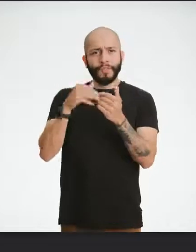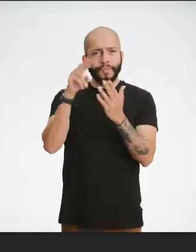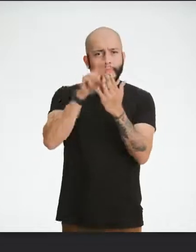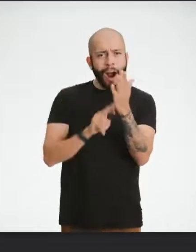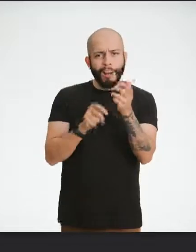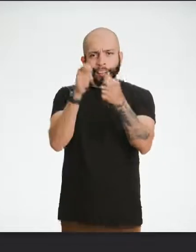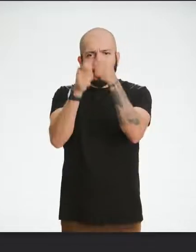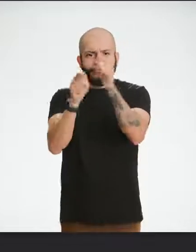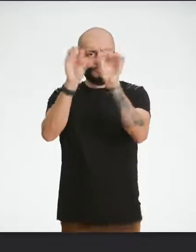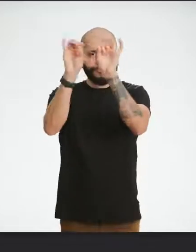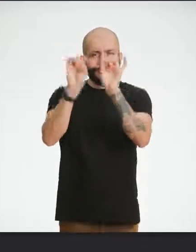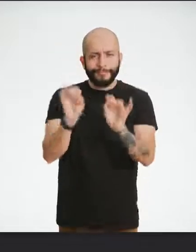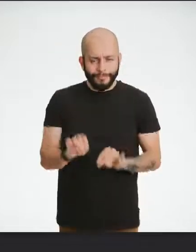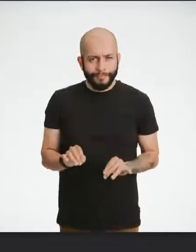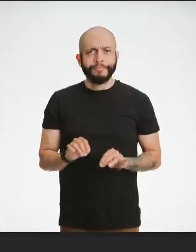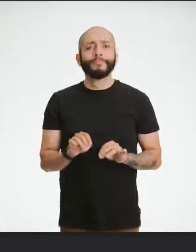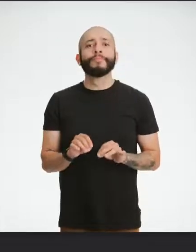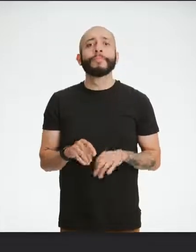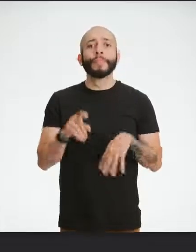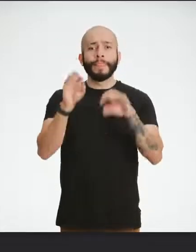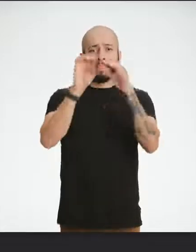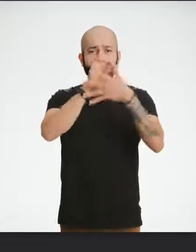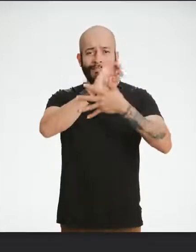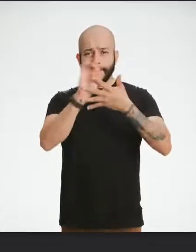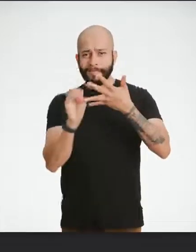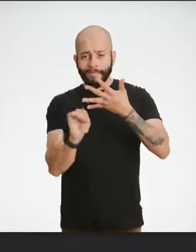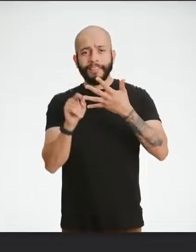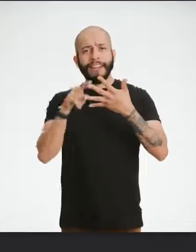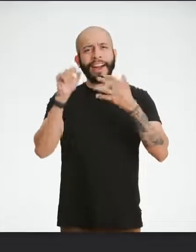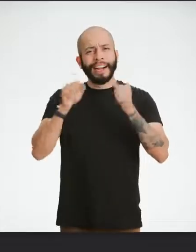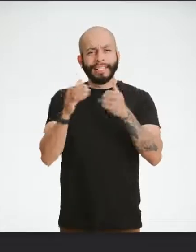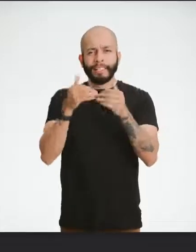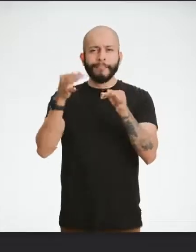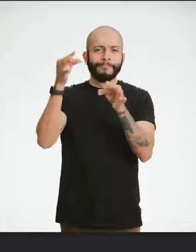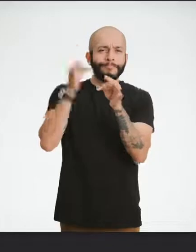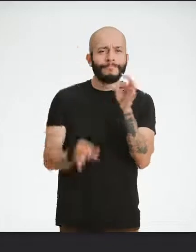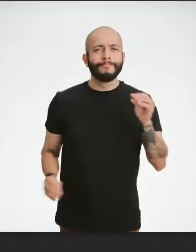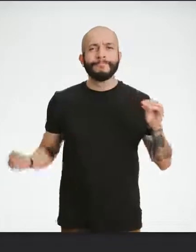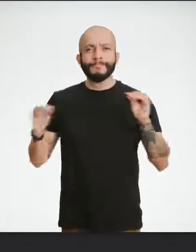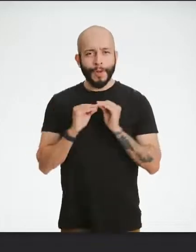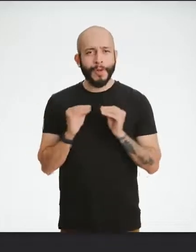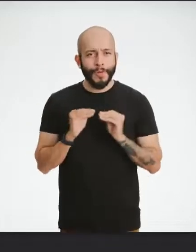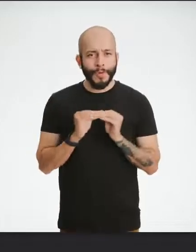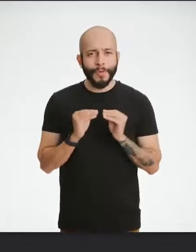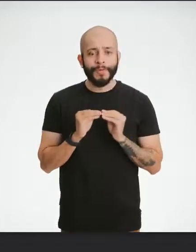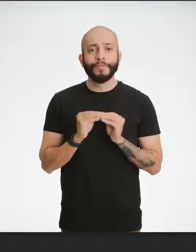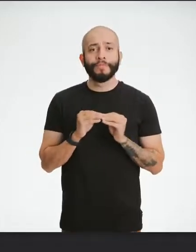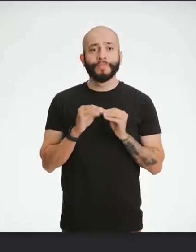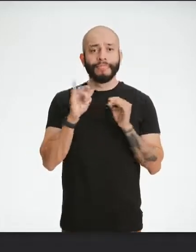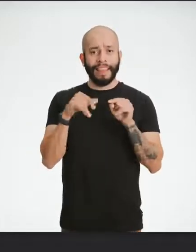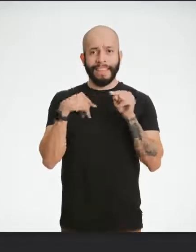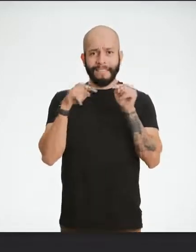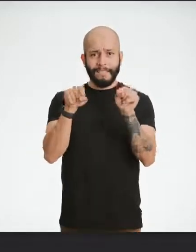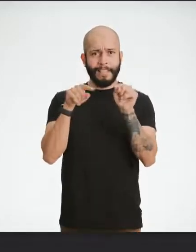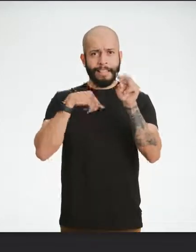Now I have code, and that makes it easier to read and change. I can simplify this one even more.